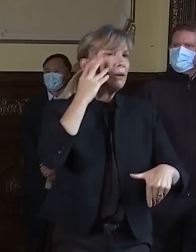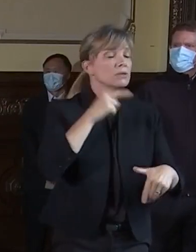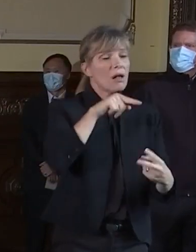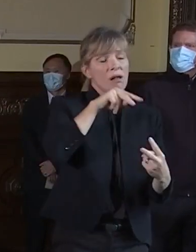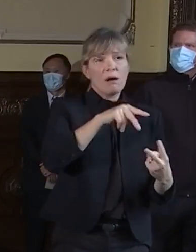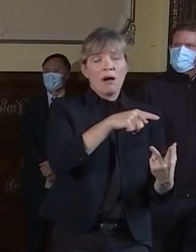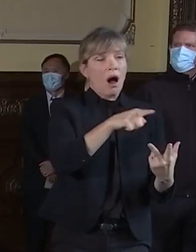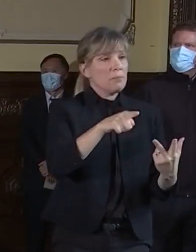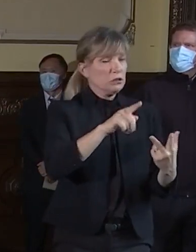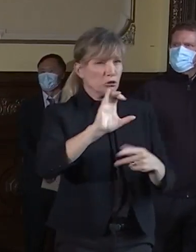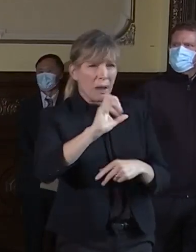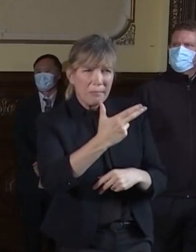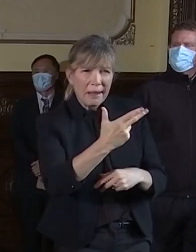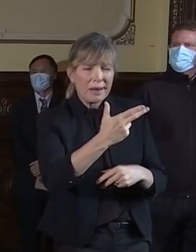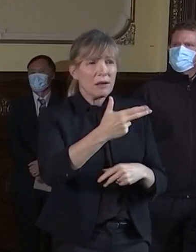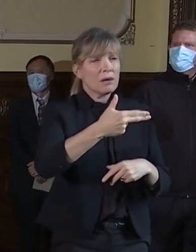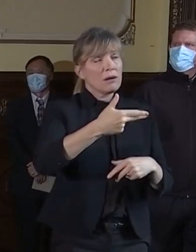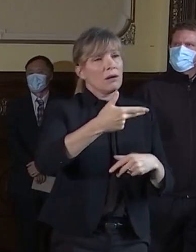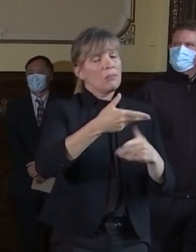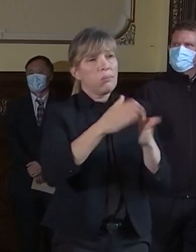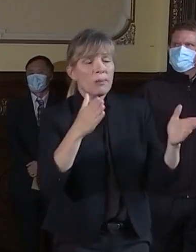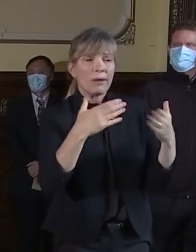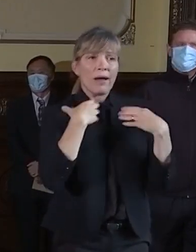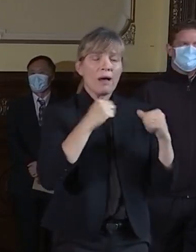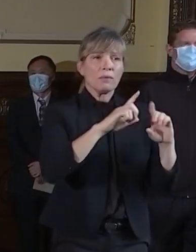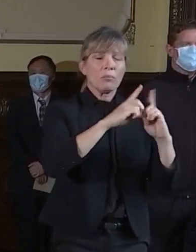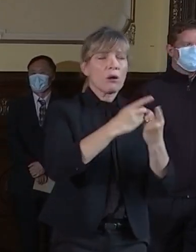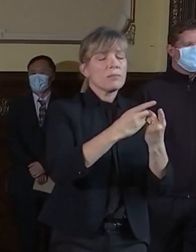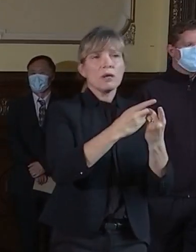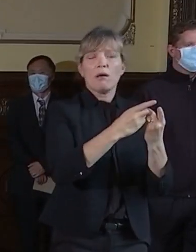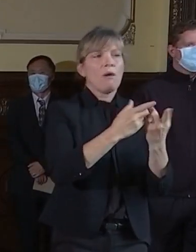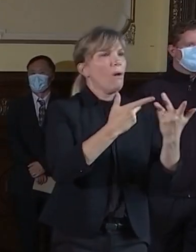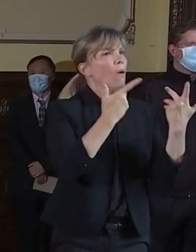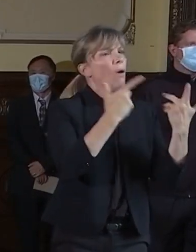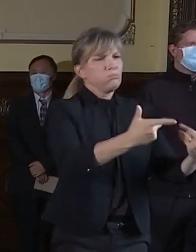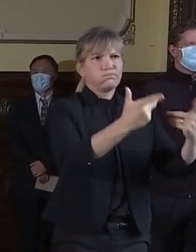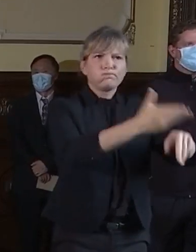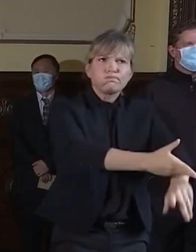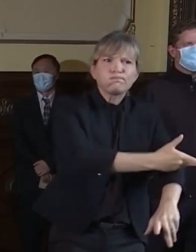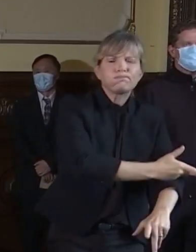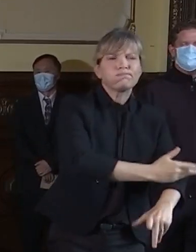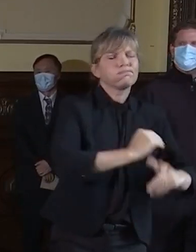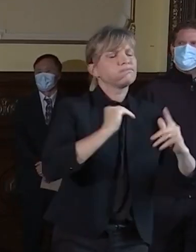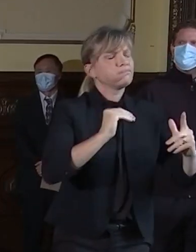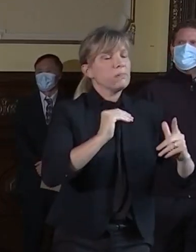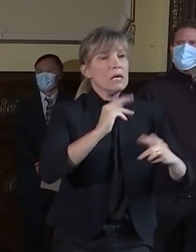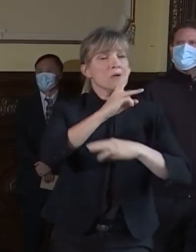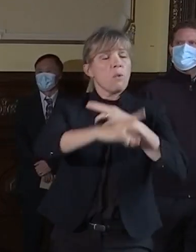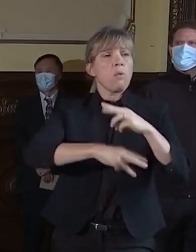WE HAVE JULIE PRYDE AND DR. TFO SHIN WHO HAVE 50 YEARS REPRESENTING PUBLIC HEALTH DEPARTMENTS TAKING THE CHAMPAIGN